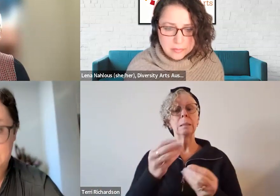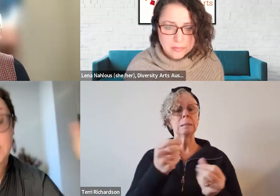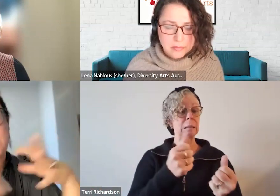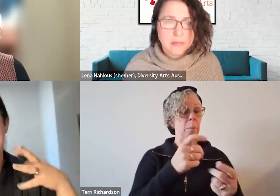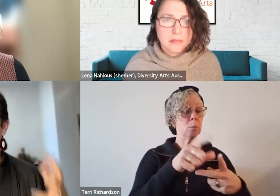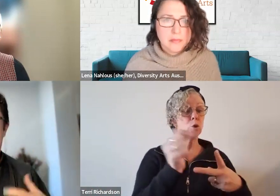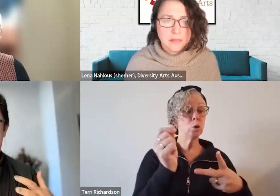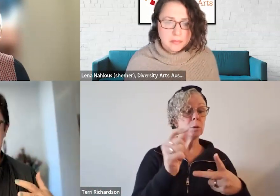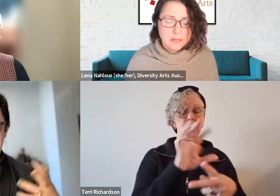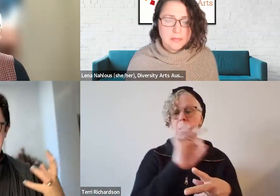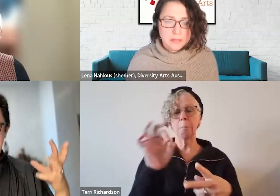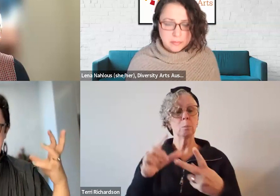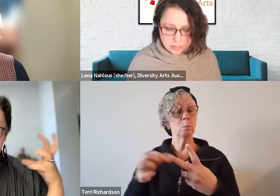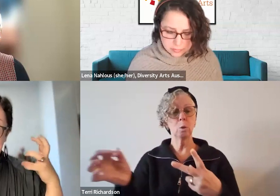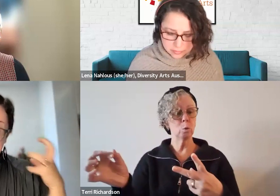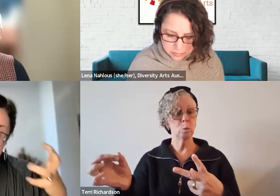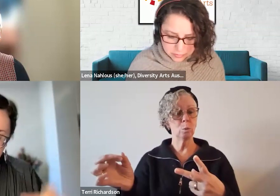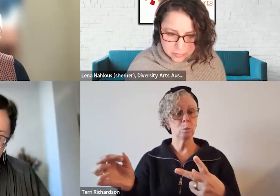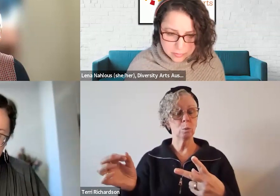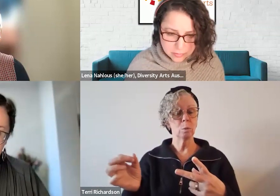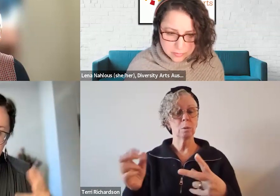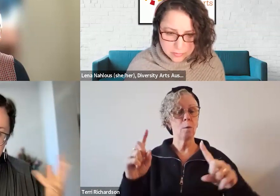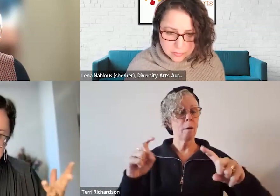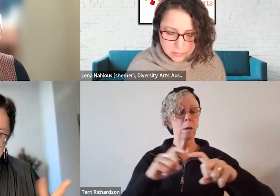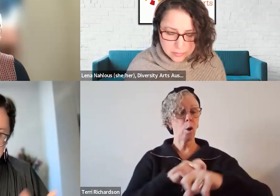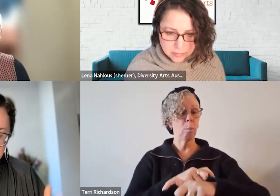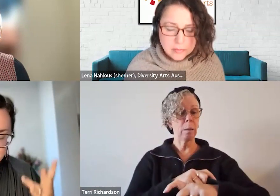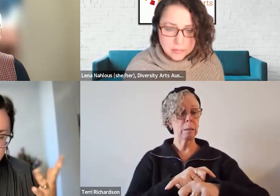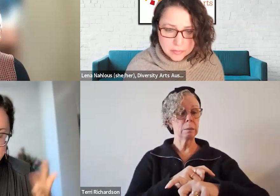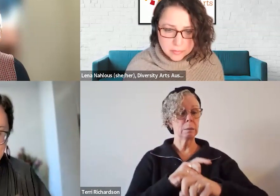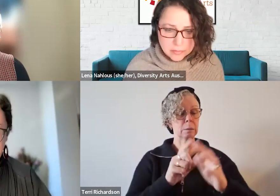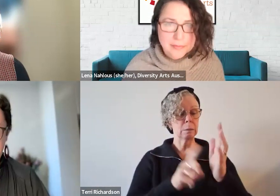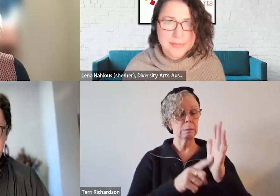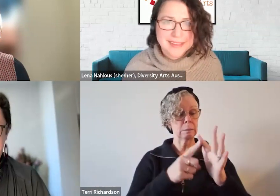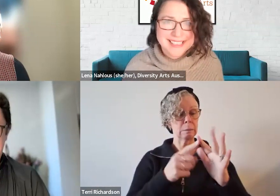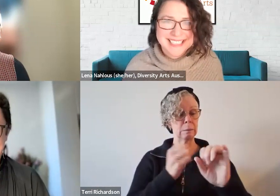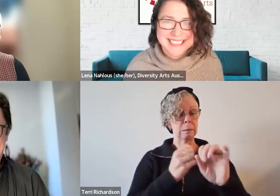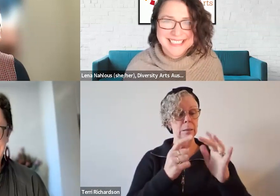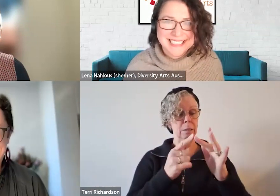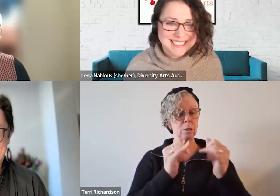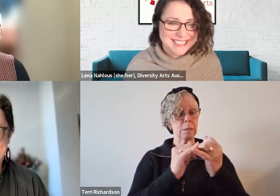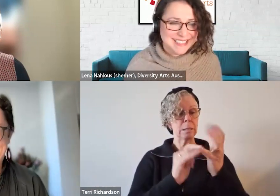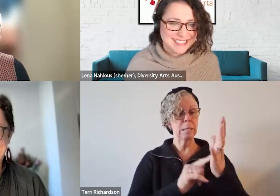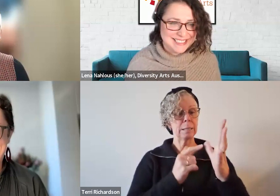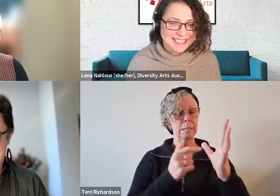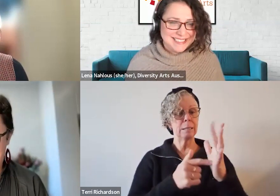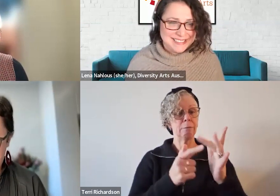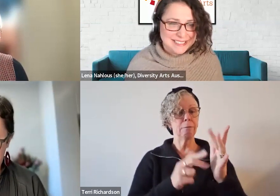So it's a really complex legislative space, and I'm sure Cecilia knows more about the legal side ins and outs of that than I do.